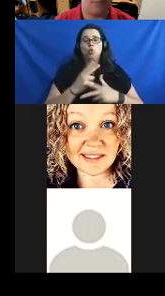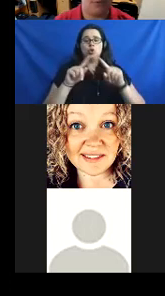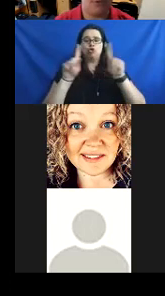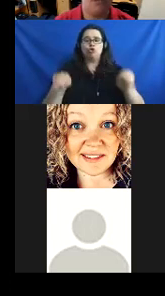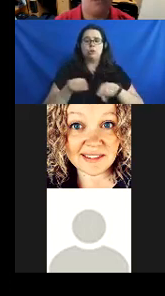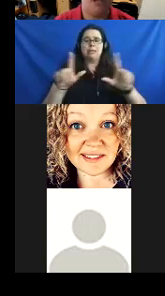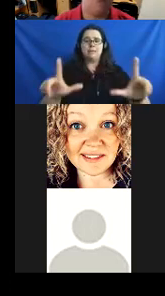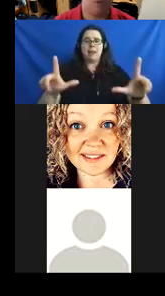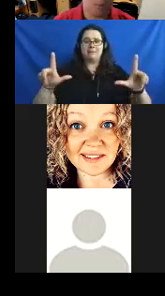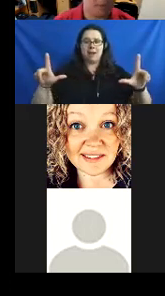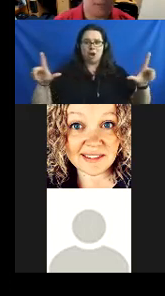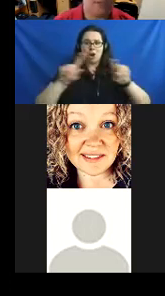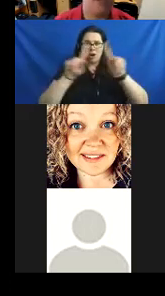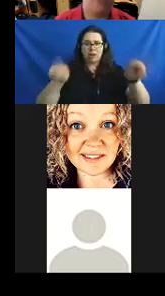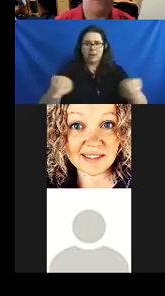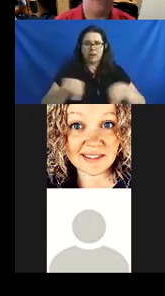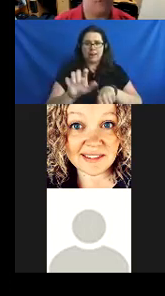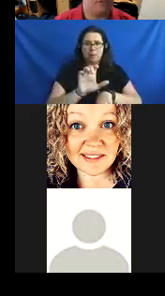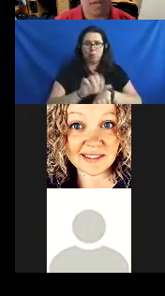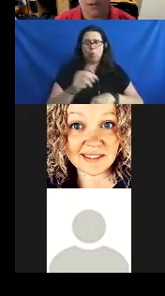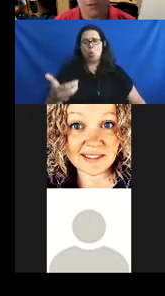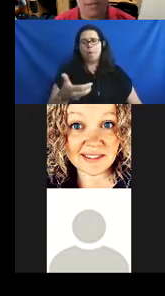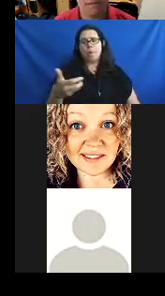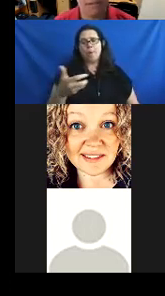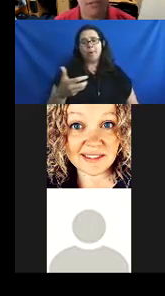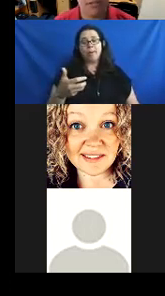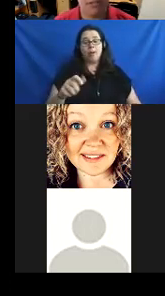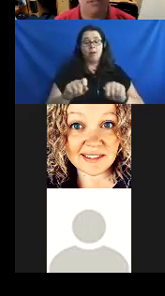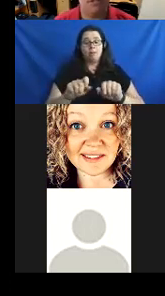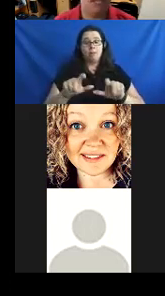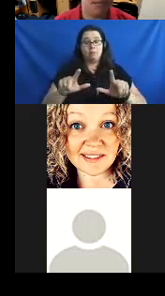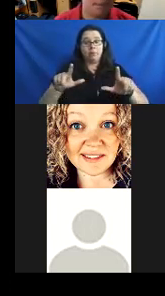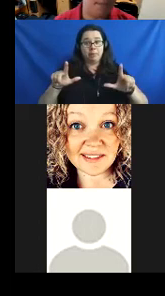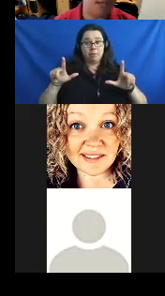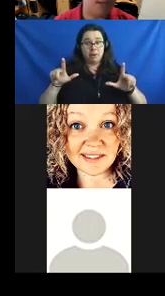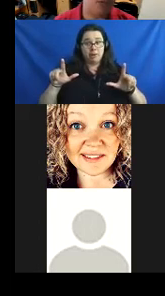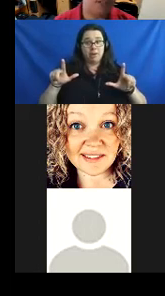OR MOBILE DEVICE. THE HIGHER THE MAGNIFICATION IT MAY MAKE IT MORE DIFFICULT